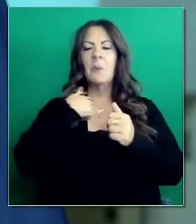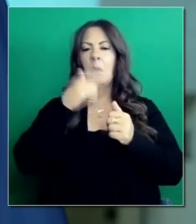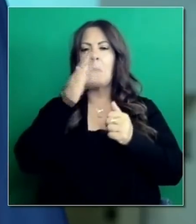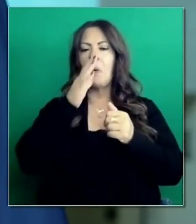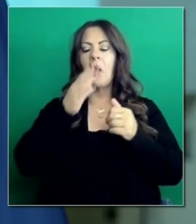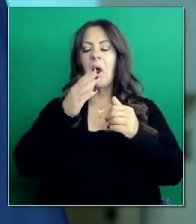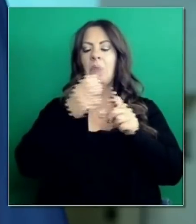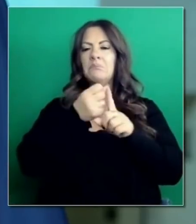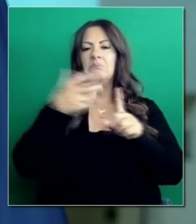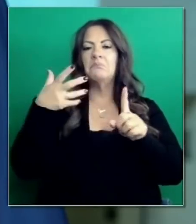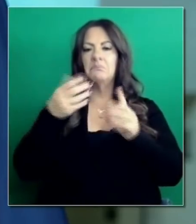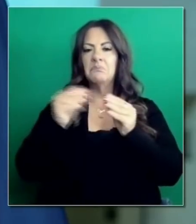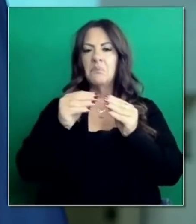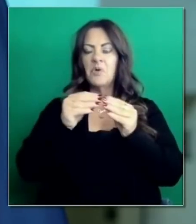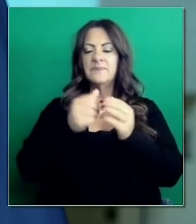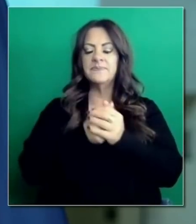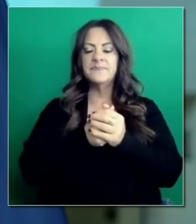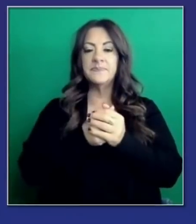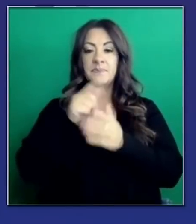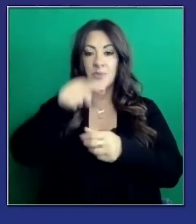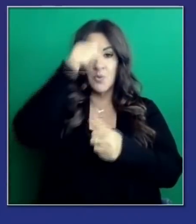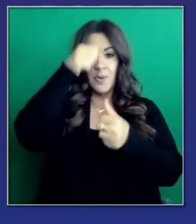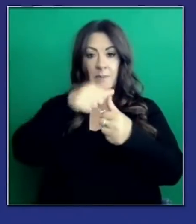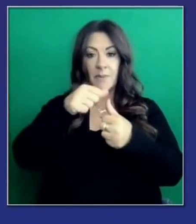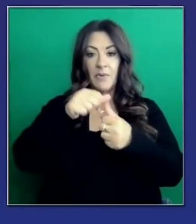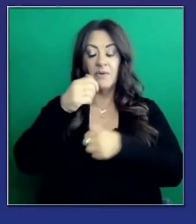AND THURSDAY. WITH THE LATEST.